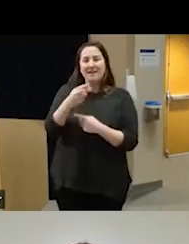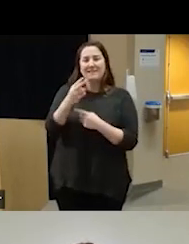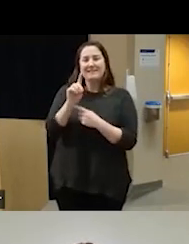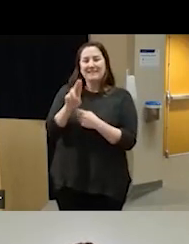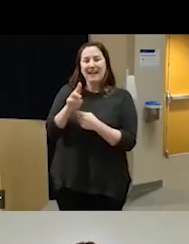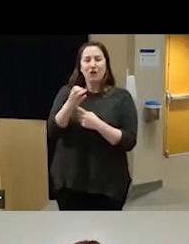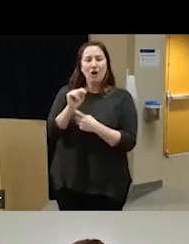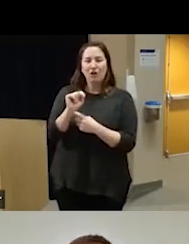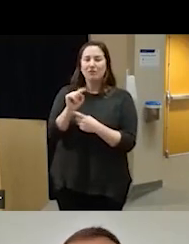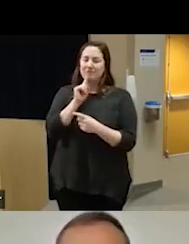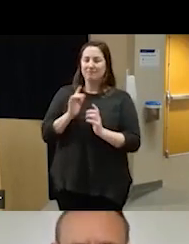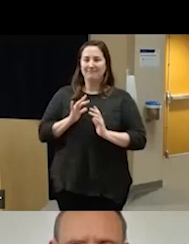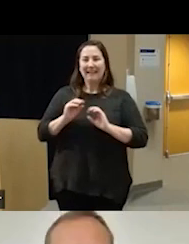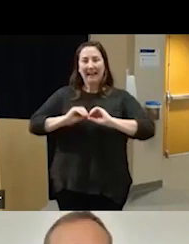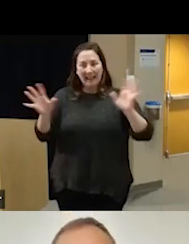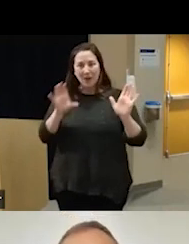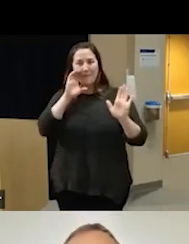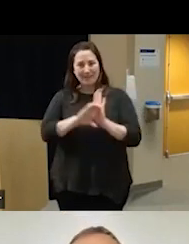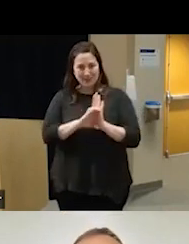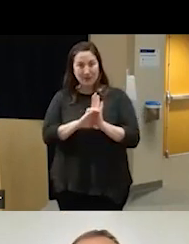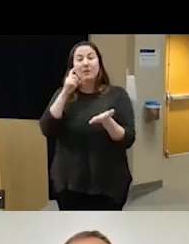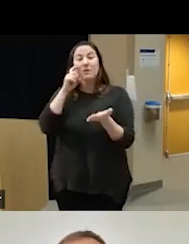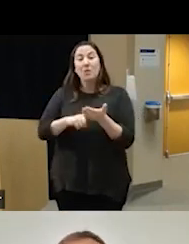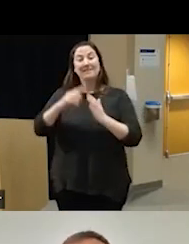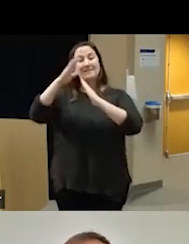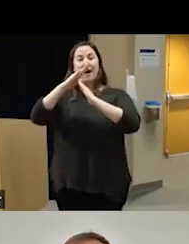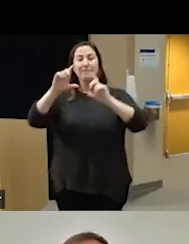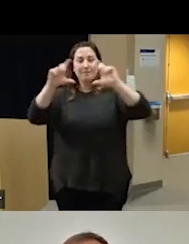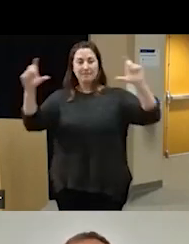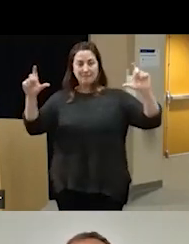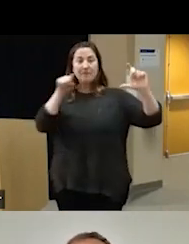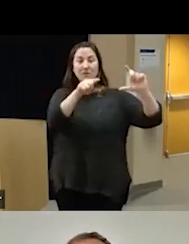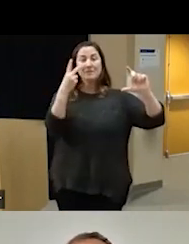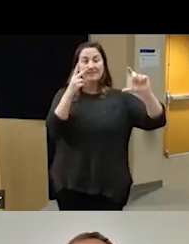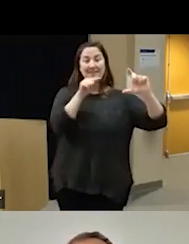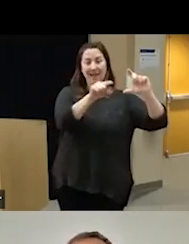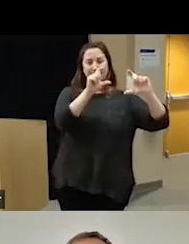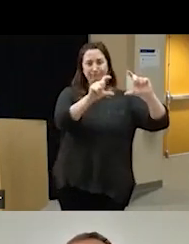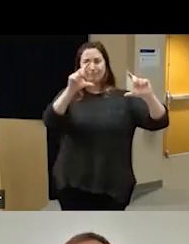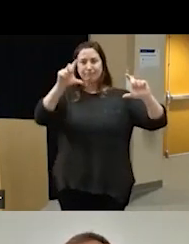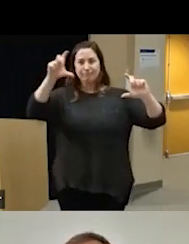On the upper frame you see metabolic syndrome risk according to illness duration.